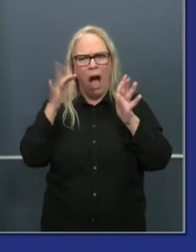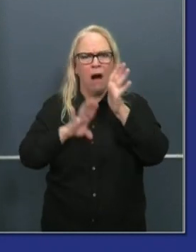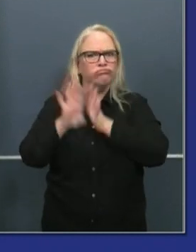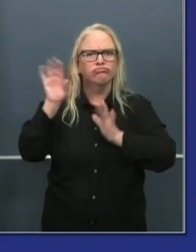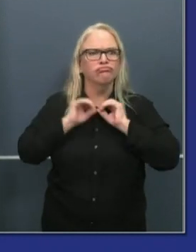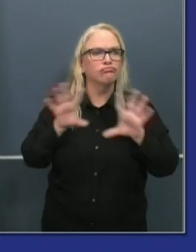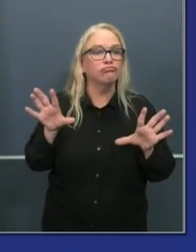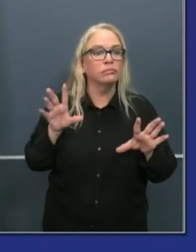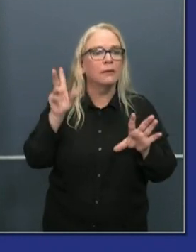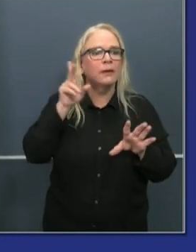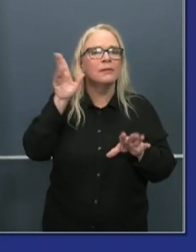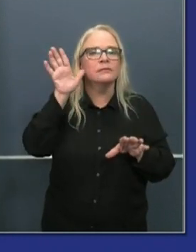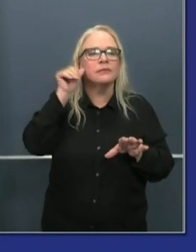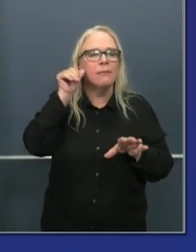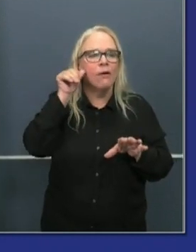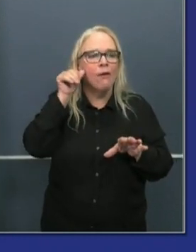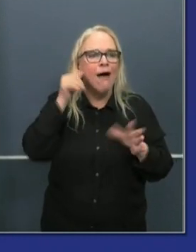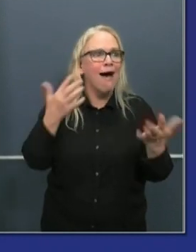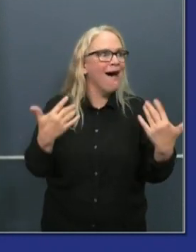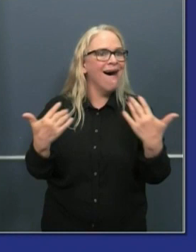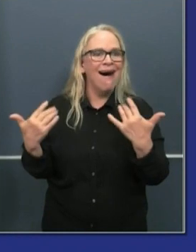REFLECTED IN TERMS OF THE SURVEYS AND ENGAGEMENTS WITH LOCAL HEALTH OFFICIALS IS ON FAMILY GATHERINGS.